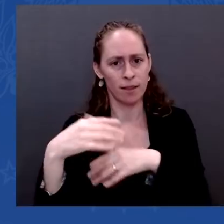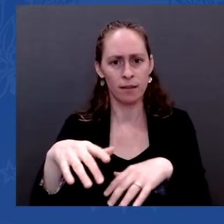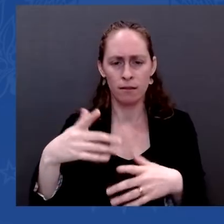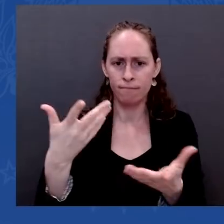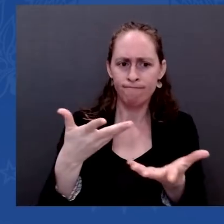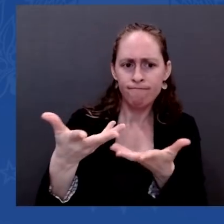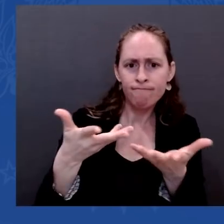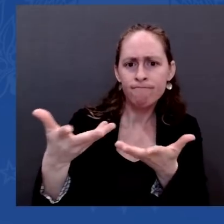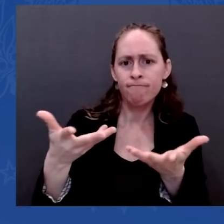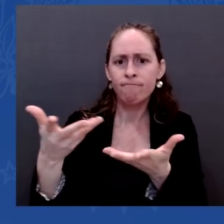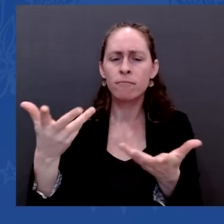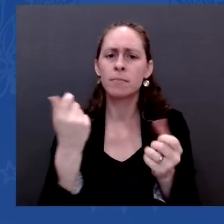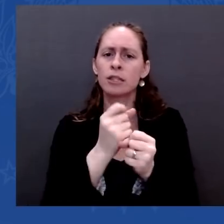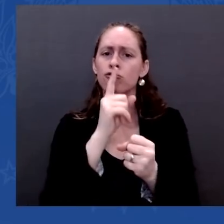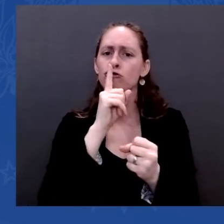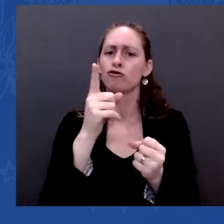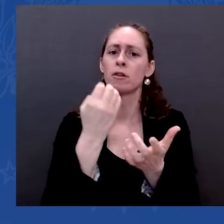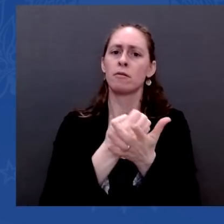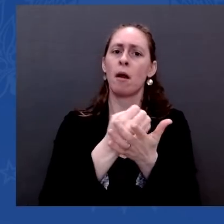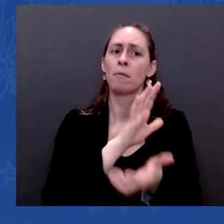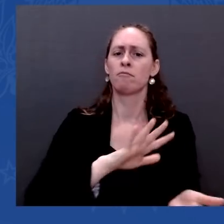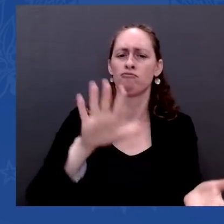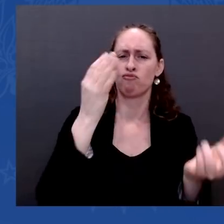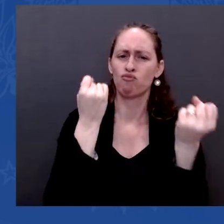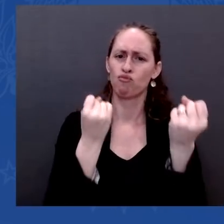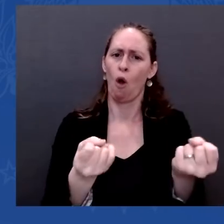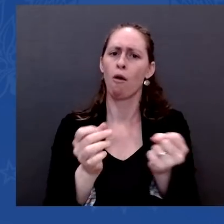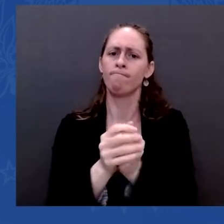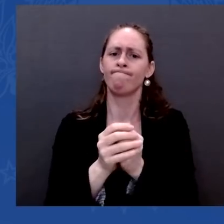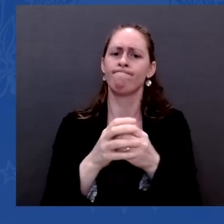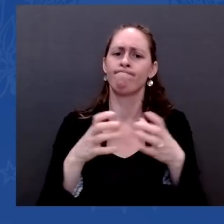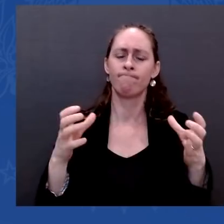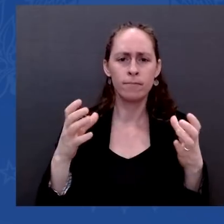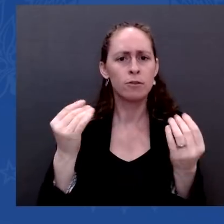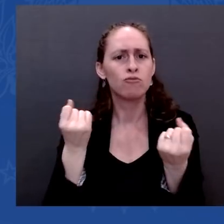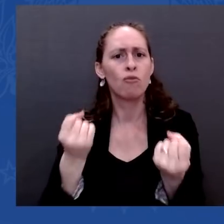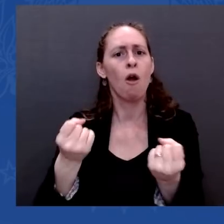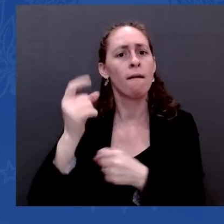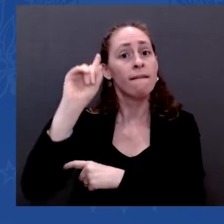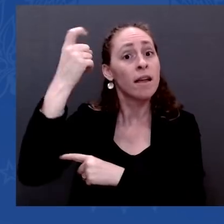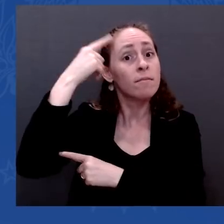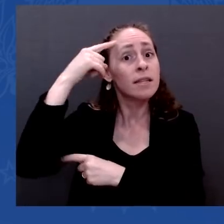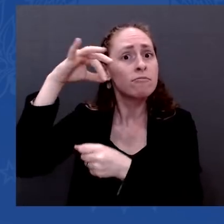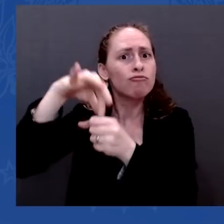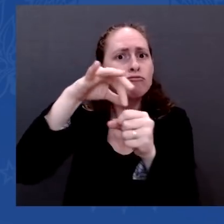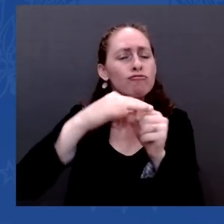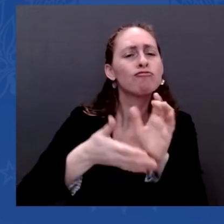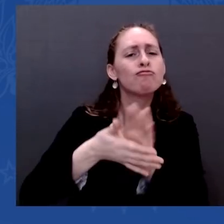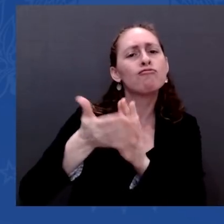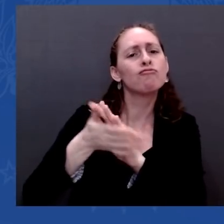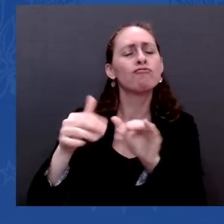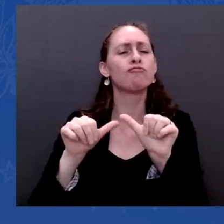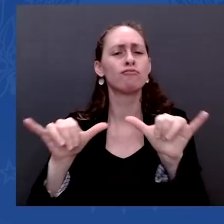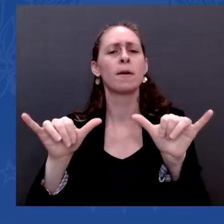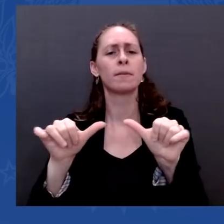And we also therefore have a special mandate to contribute to cohesion worldwide.